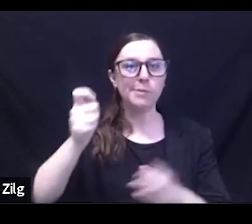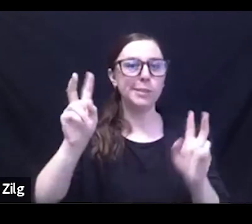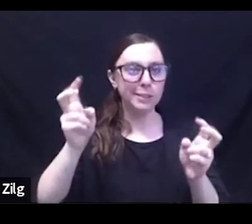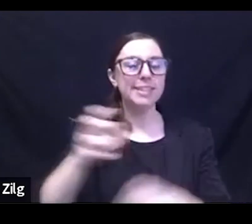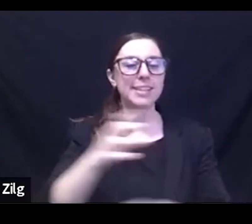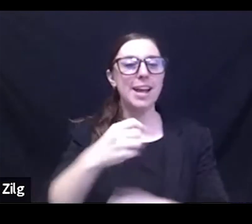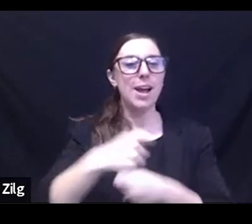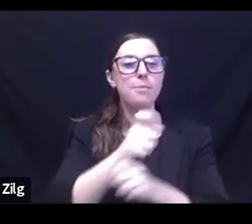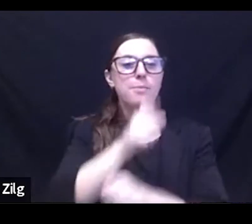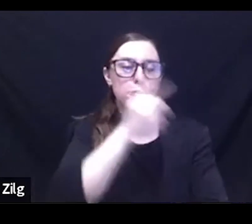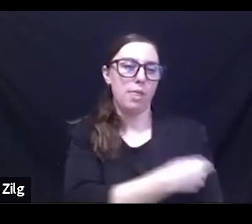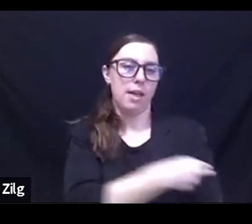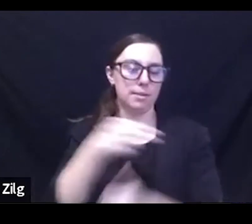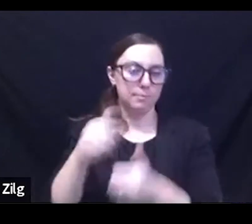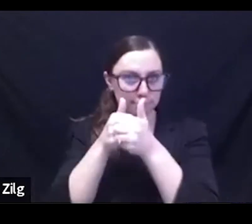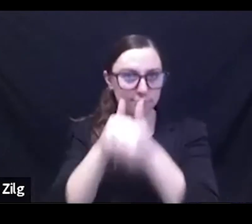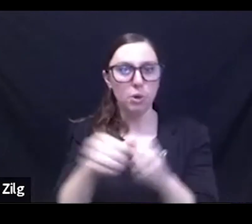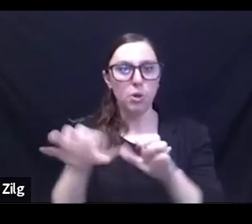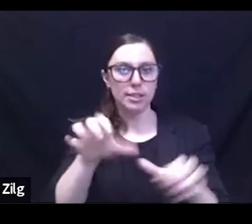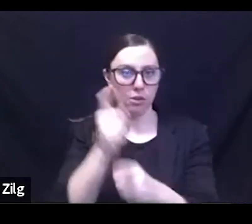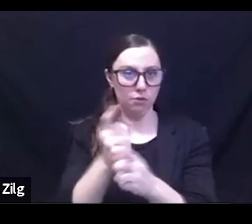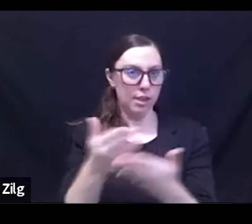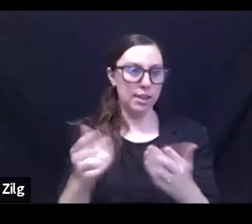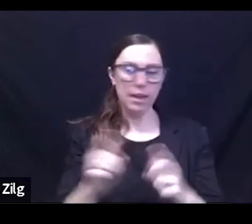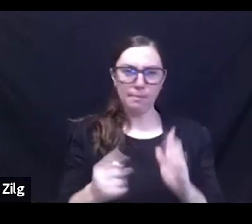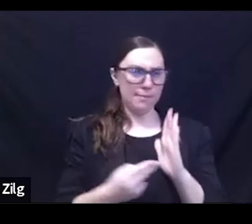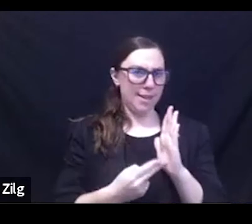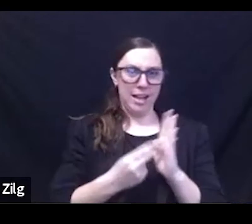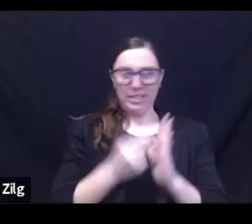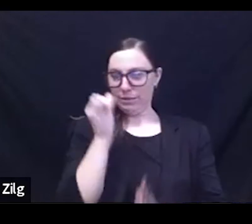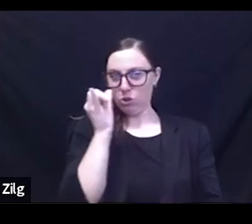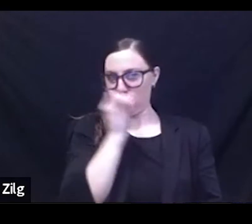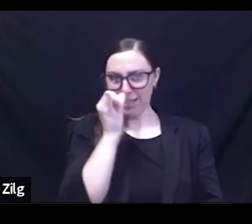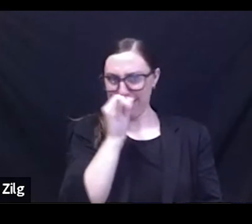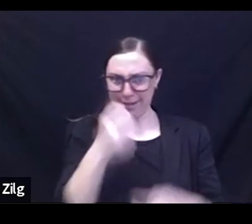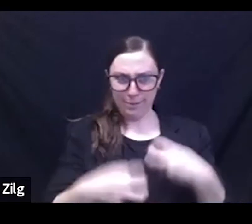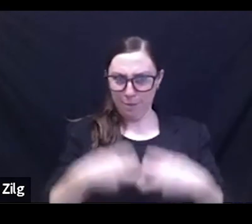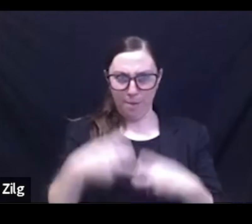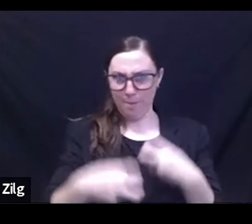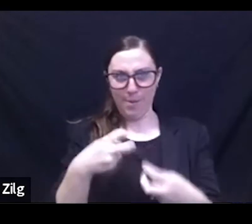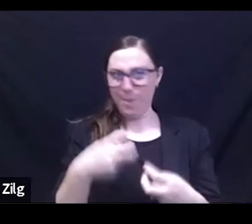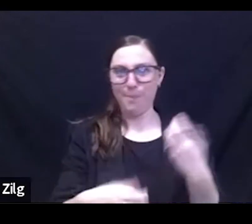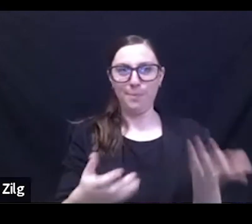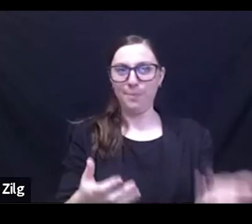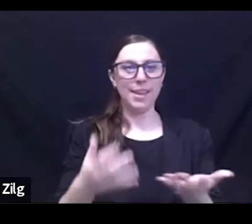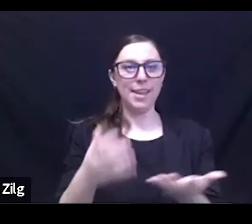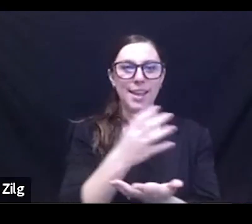the right thing. Frankly, it was a ridiculous problem in the first place and